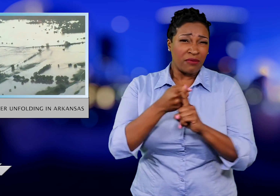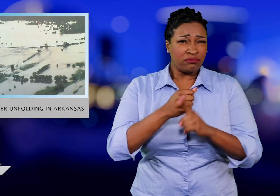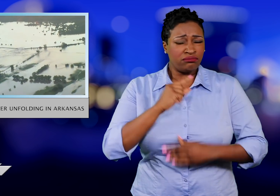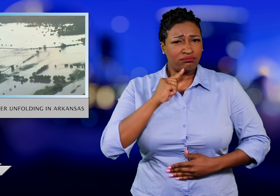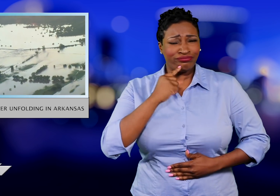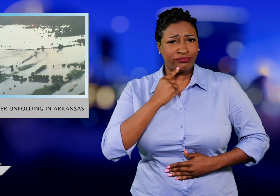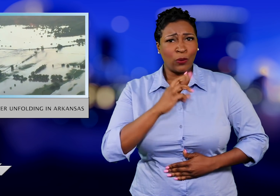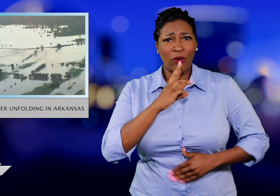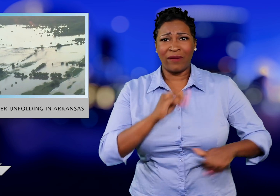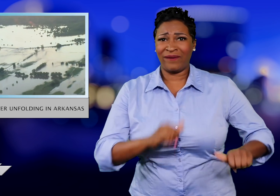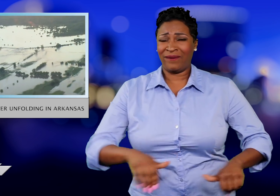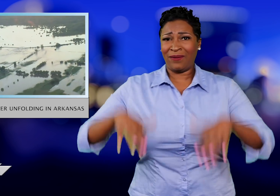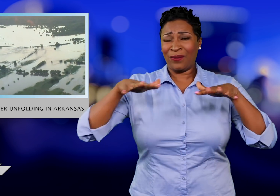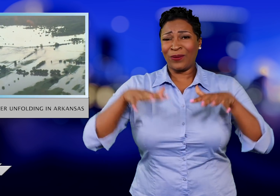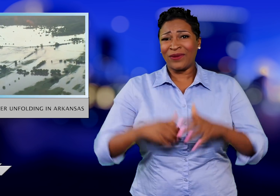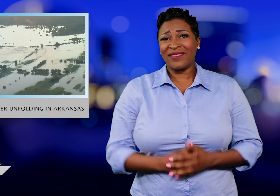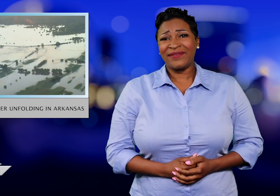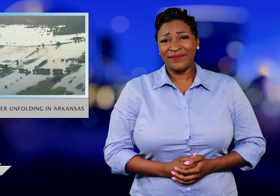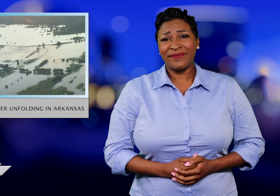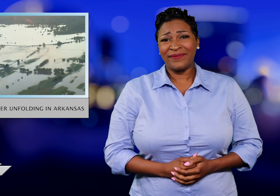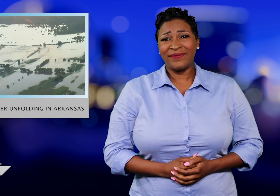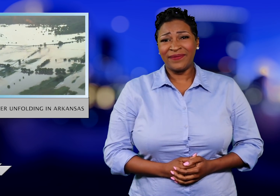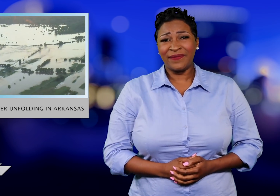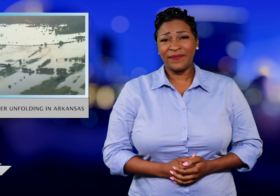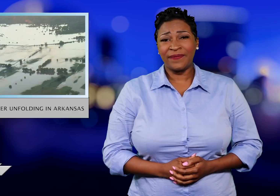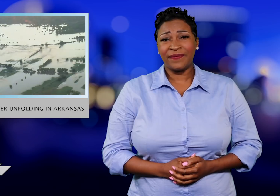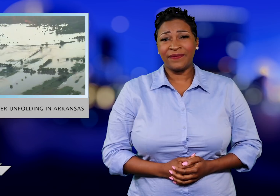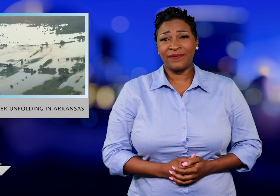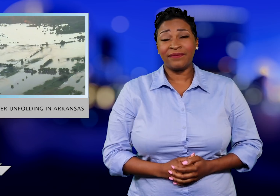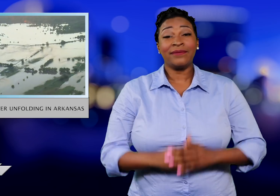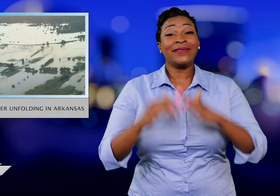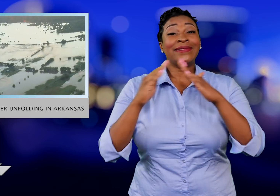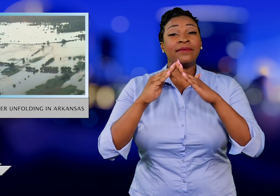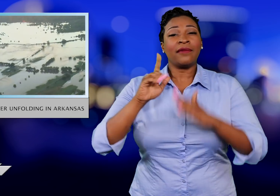going to be affected, with major flooding over the next seven days.